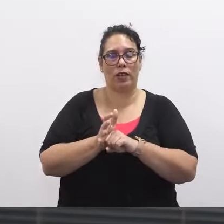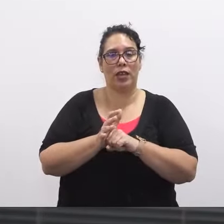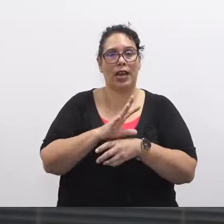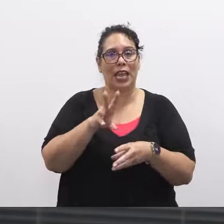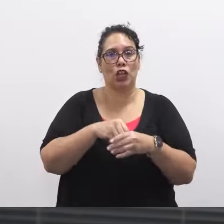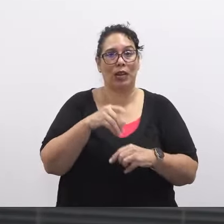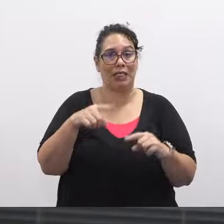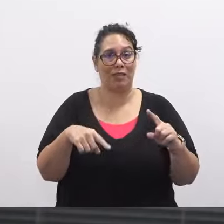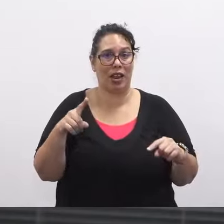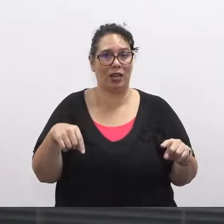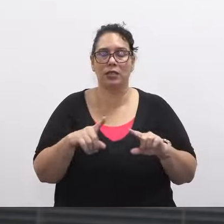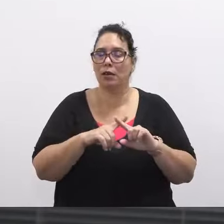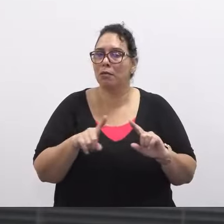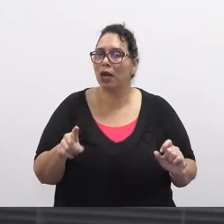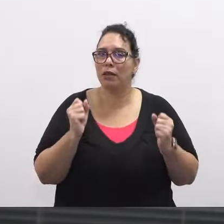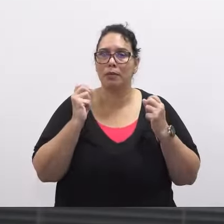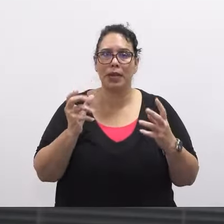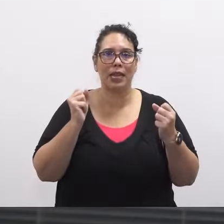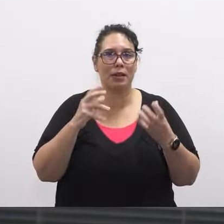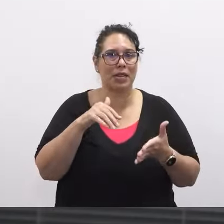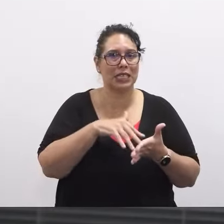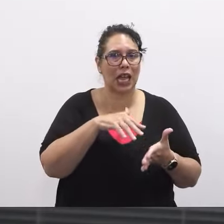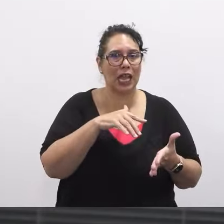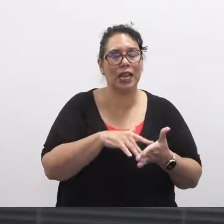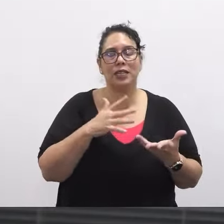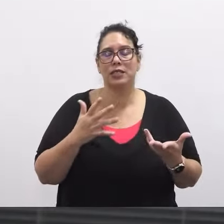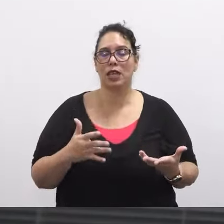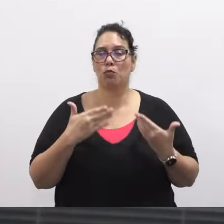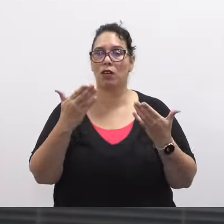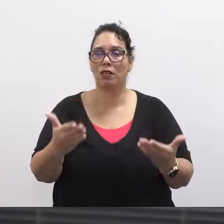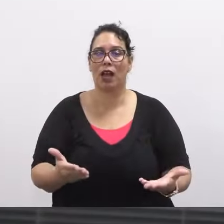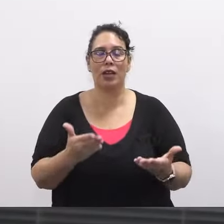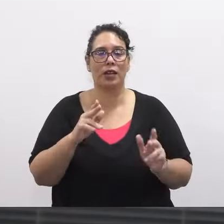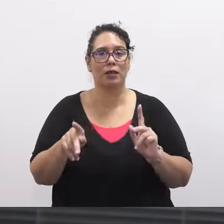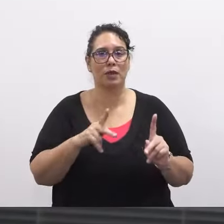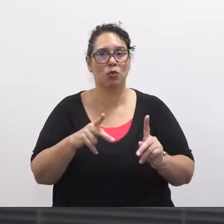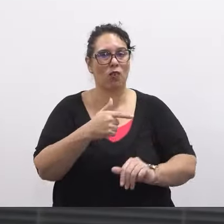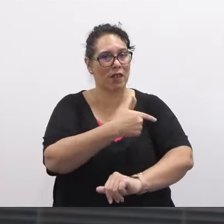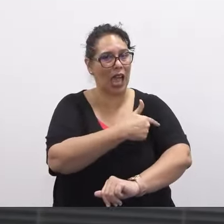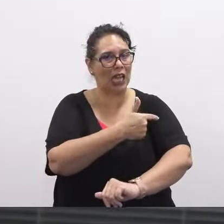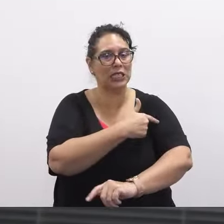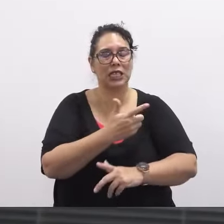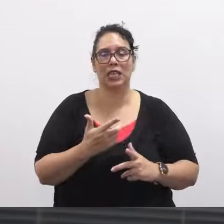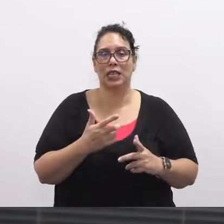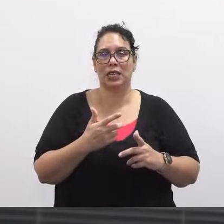Yet there are countless studies that provide those who have been vaccinated against COVID continue to transmit